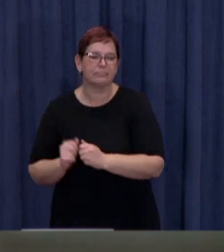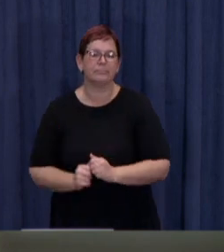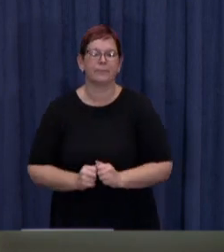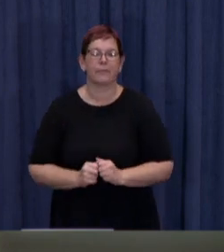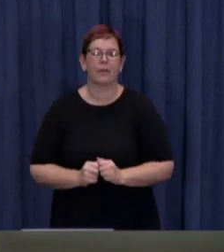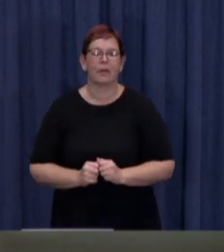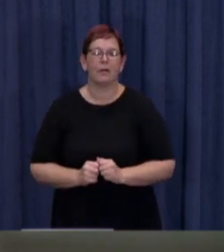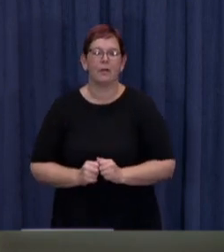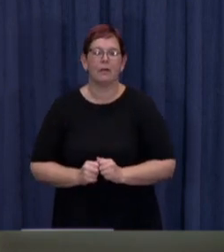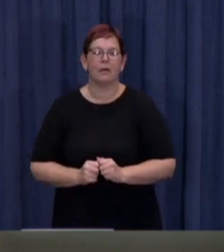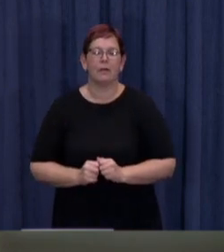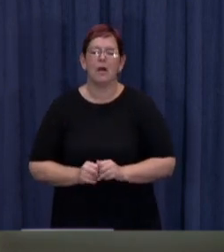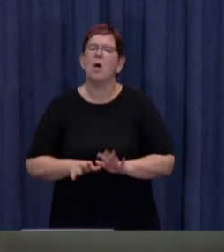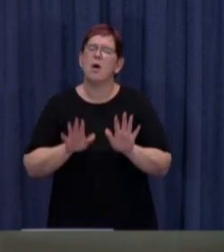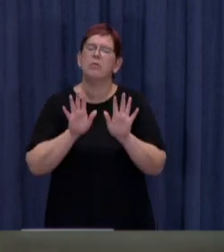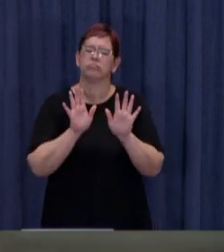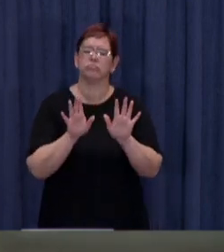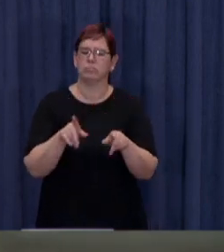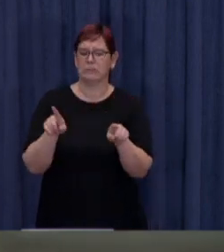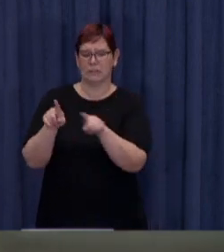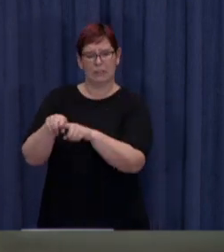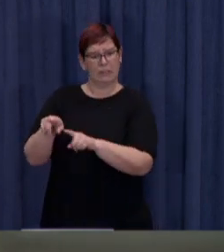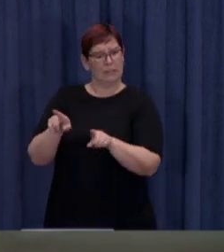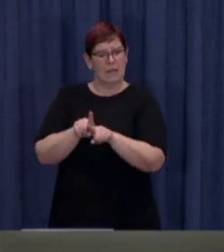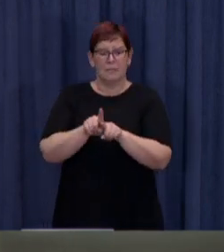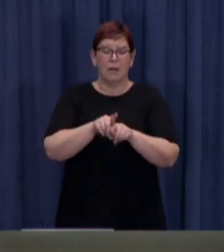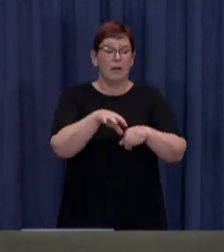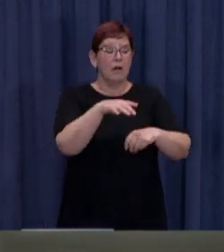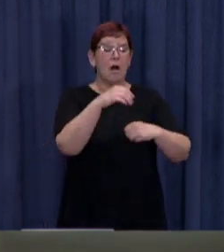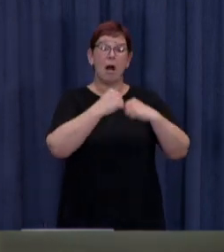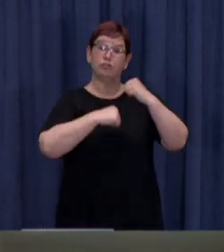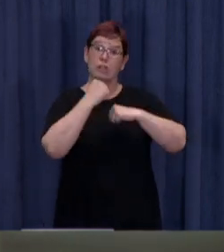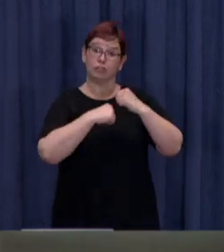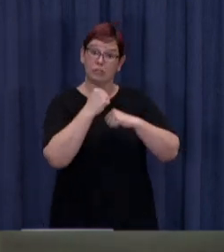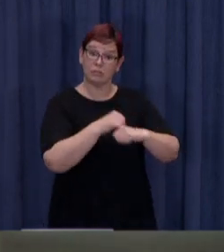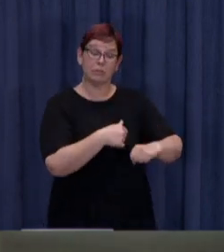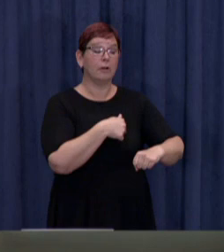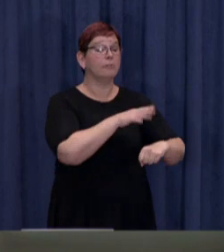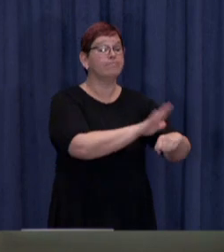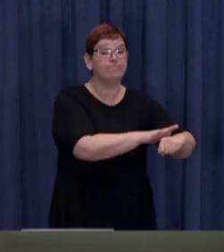consulting as the Premier I know there are quite a few people that have been touch with us both I can't precisely answer the question